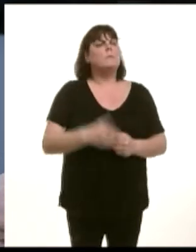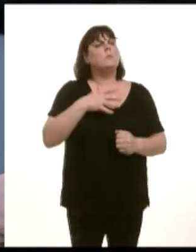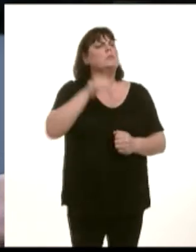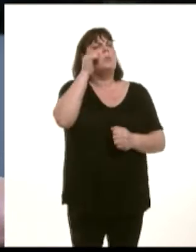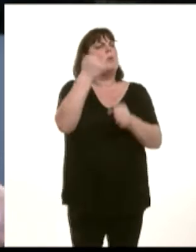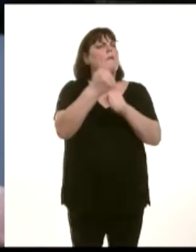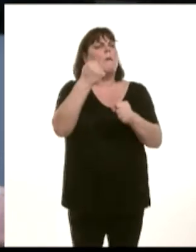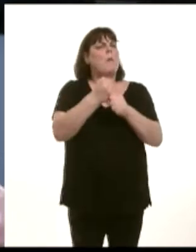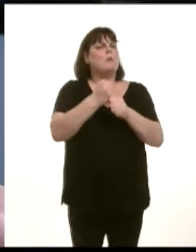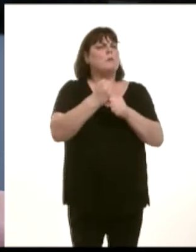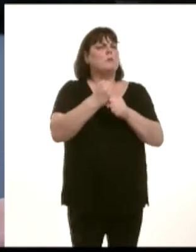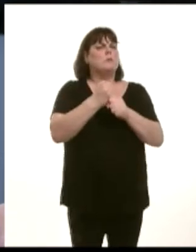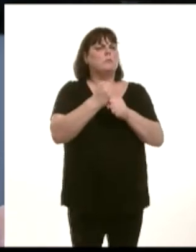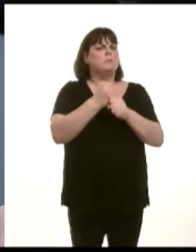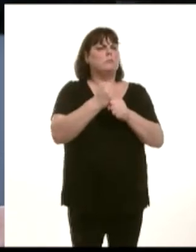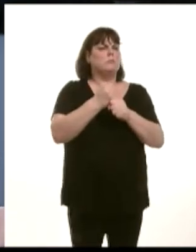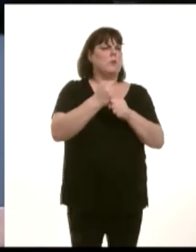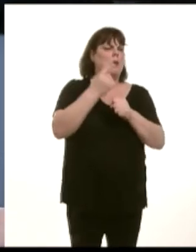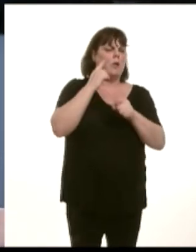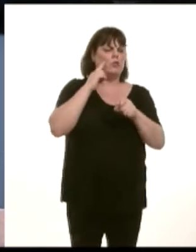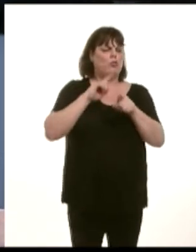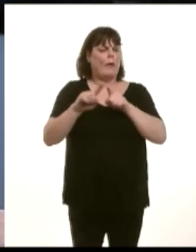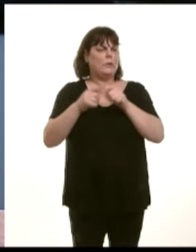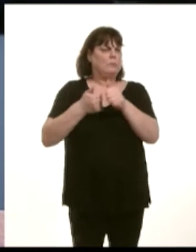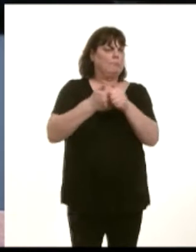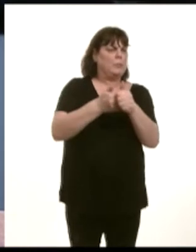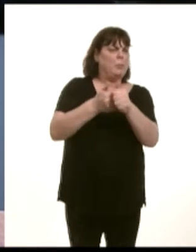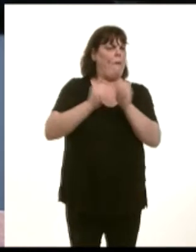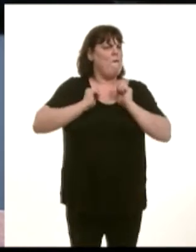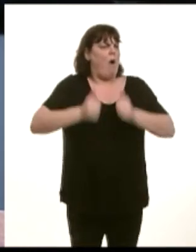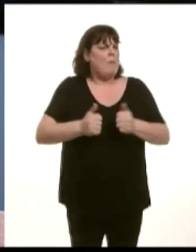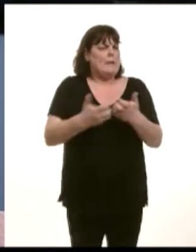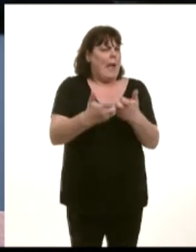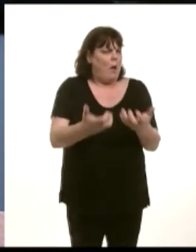and gain approval for the new payment scheme options, and what contingency plans you’re